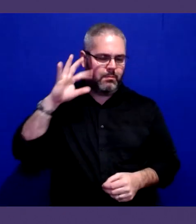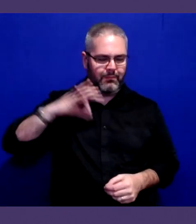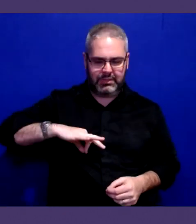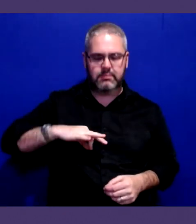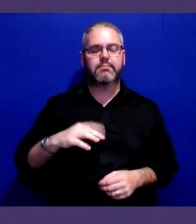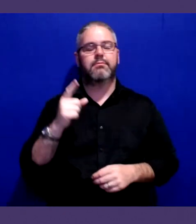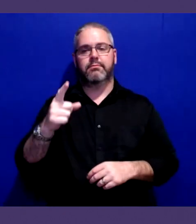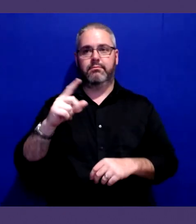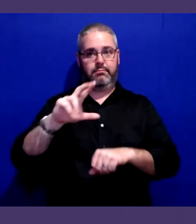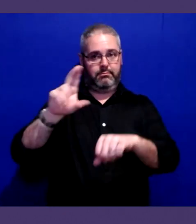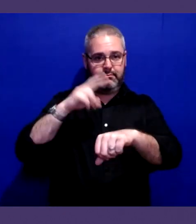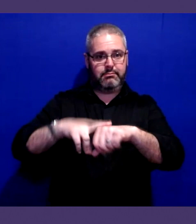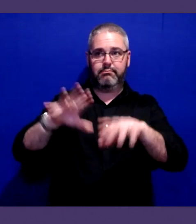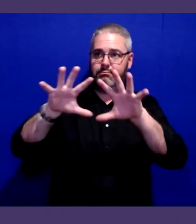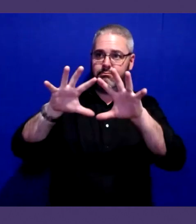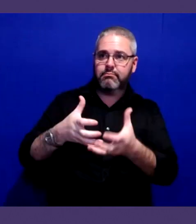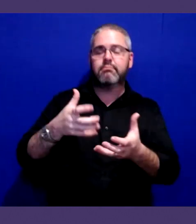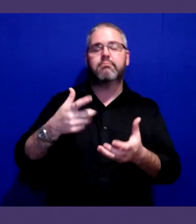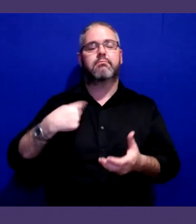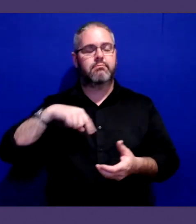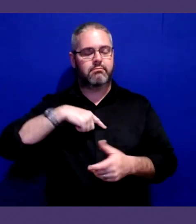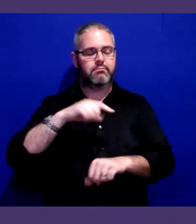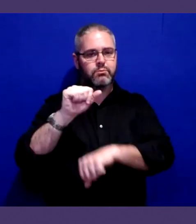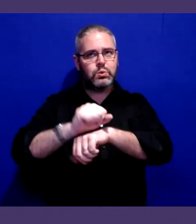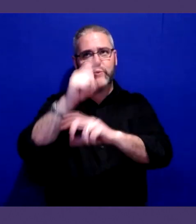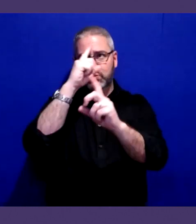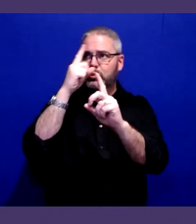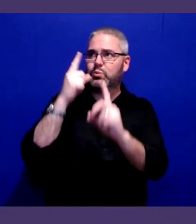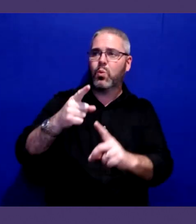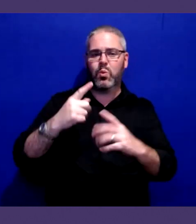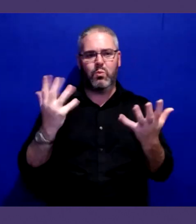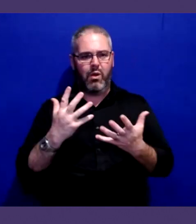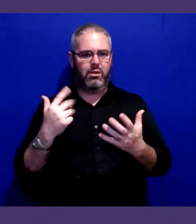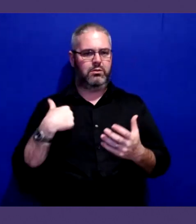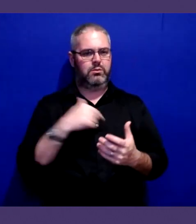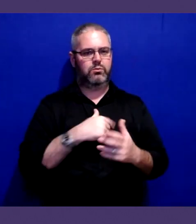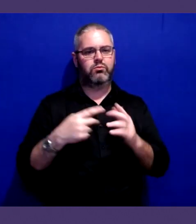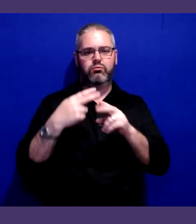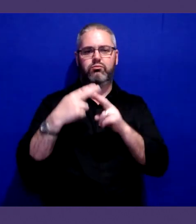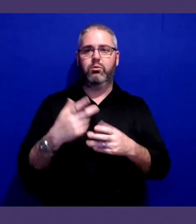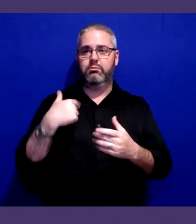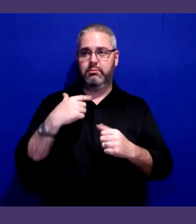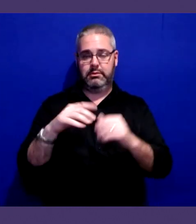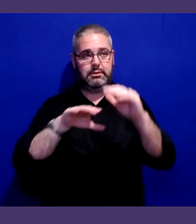Our work is to close what we call the accessibility technology skills gap.